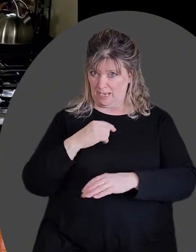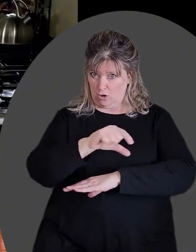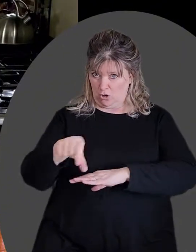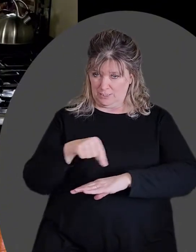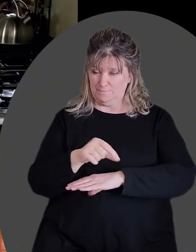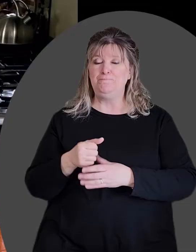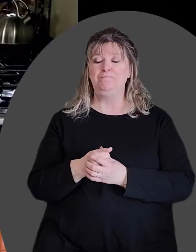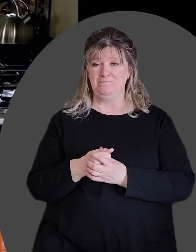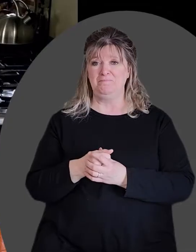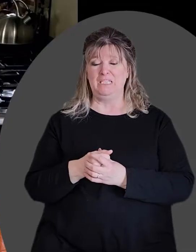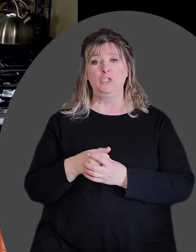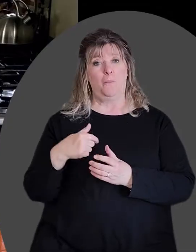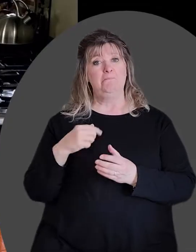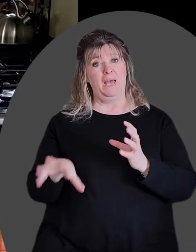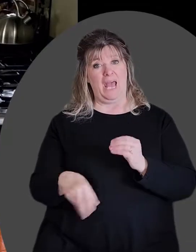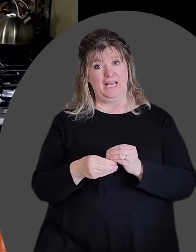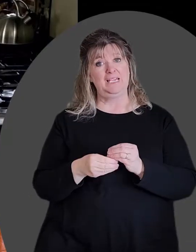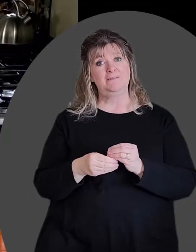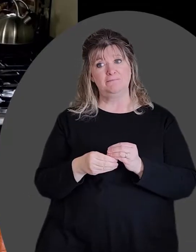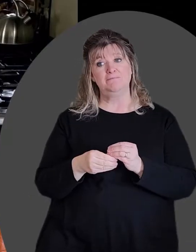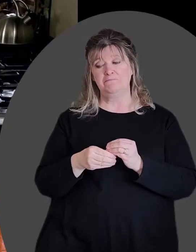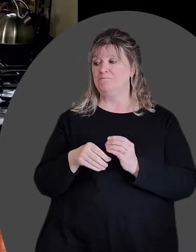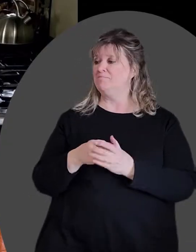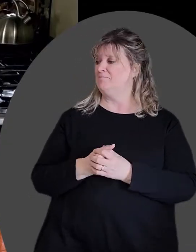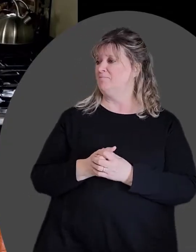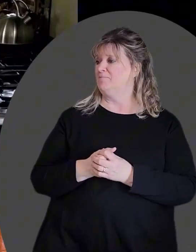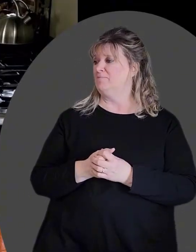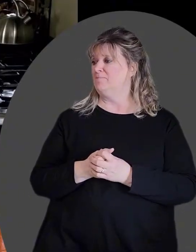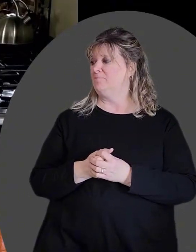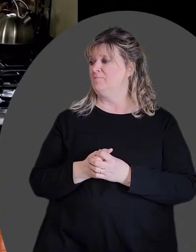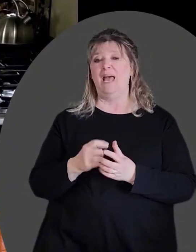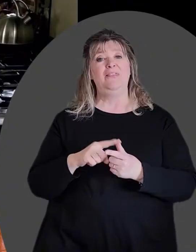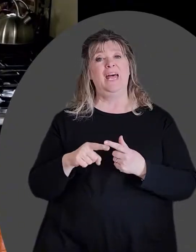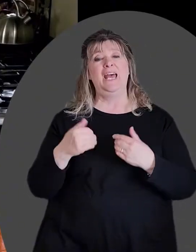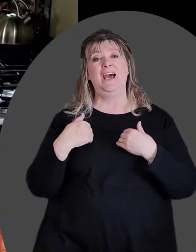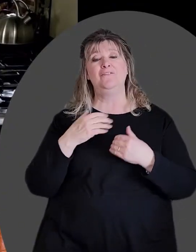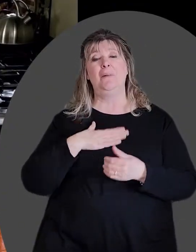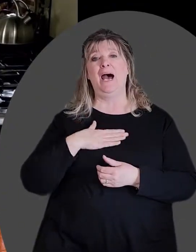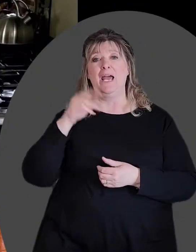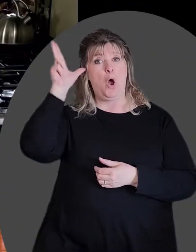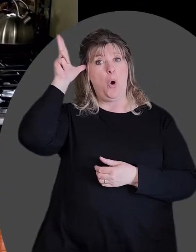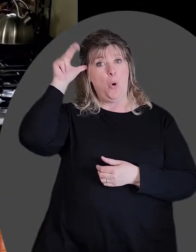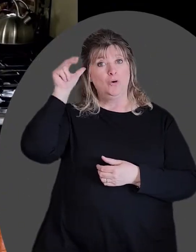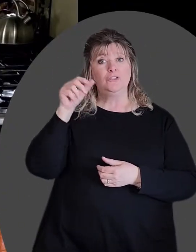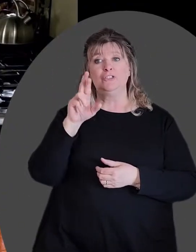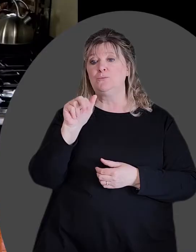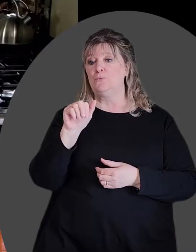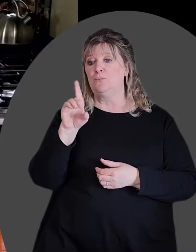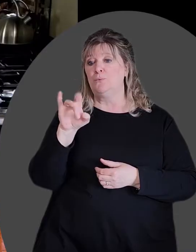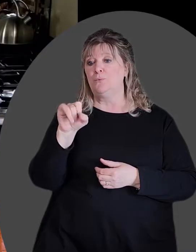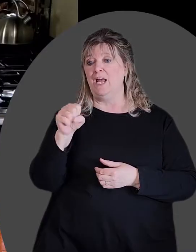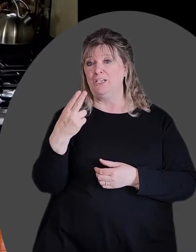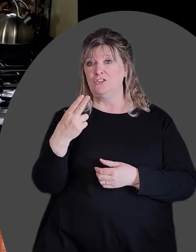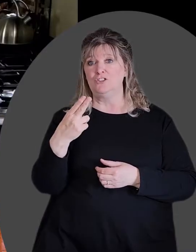and so I'm putting in the shallots and then I have my horse radish which I also grow